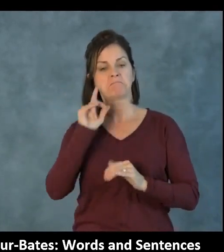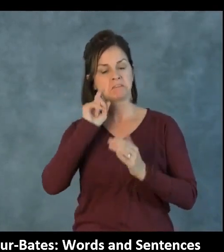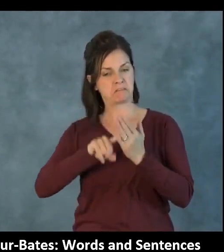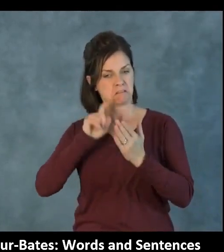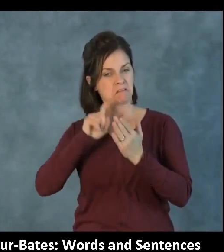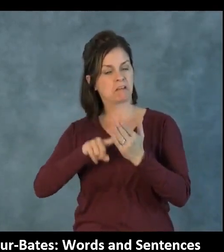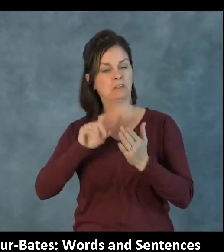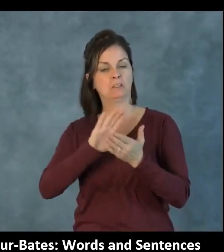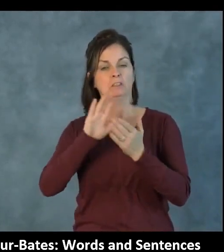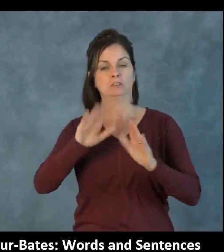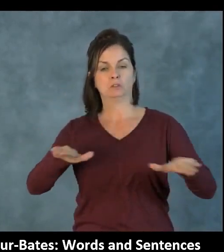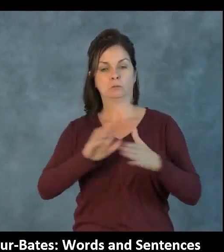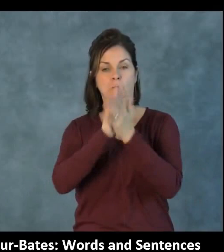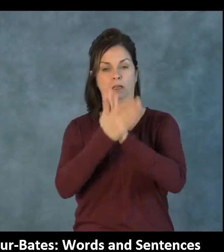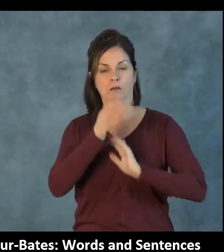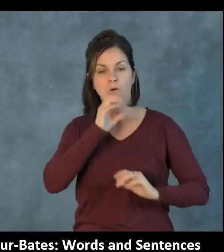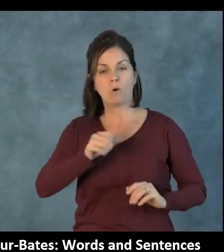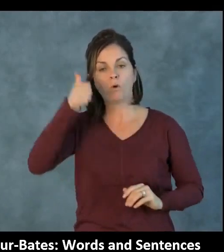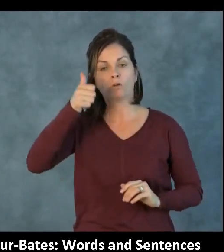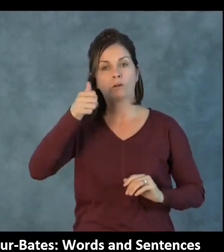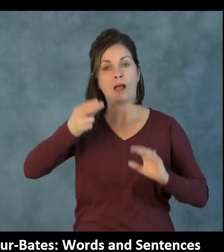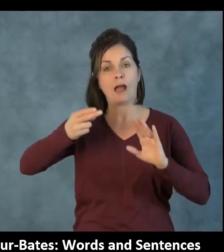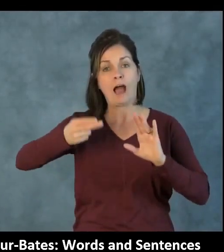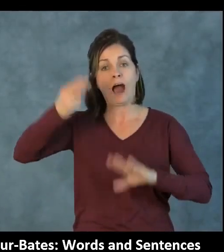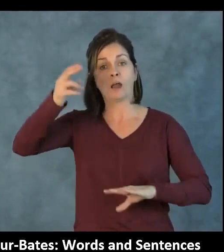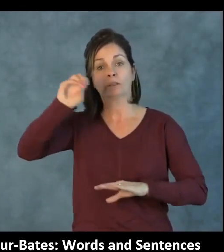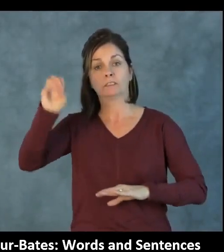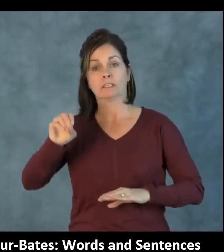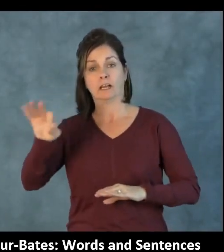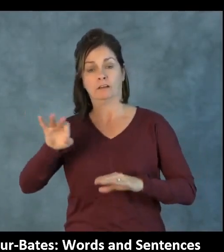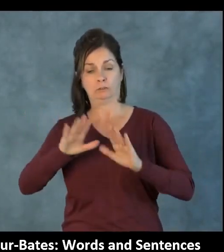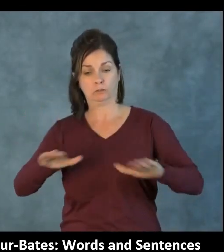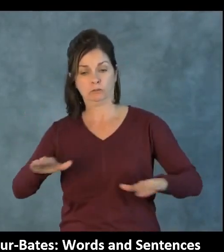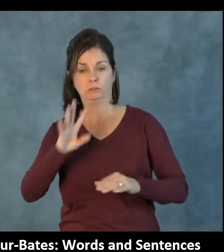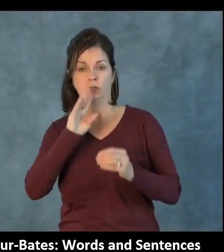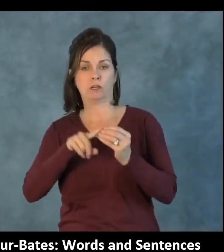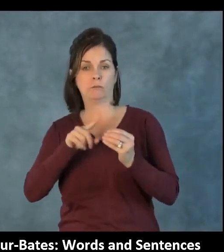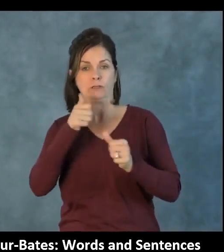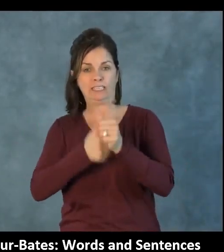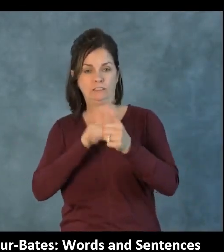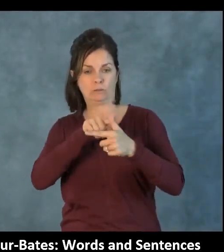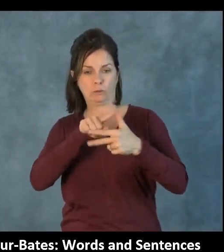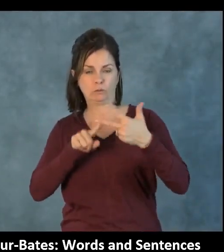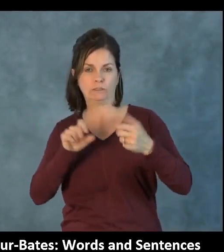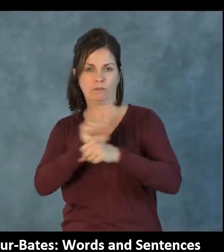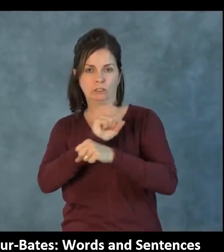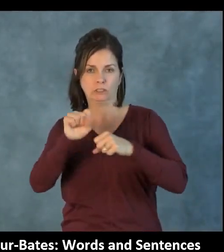a higher and higher percentage of children are talking about each of these different semantic functions.